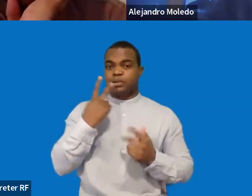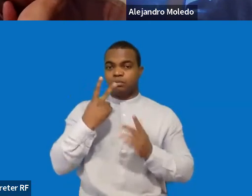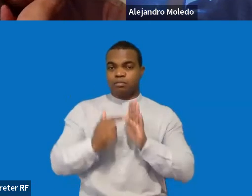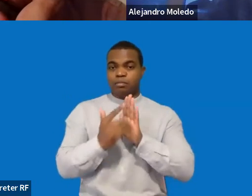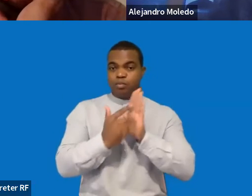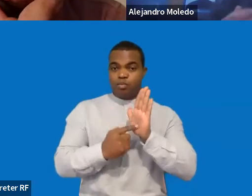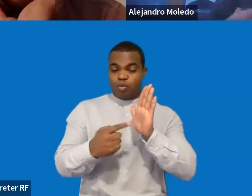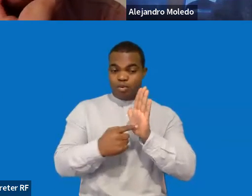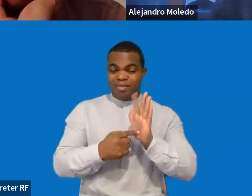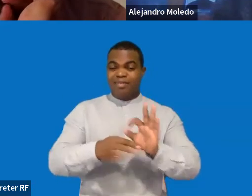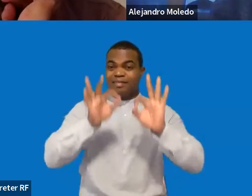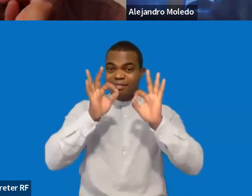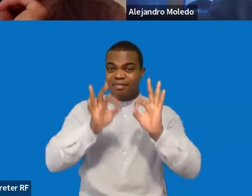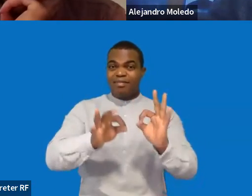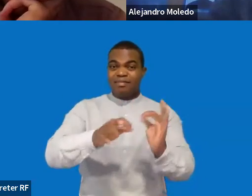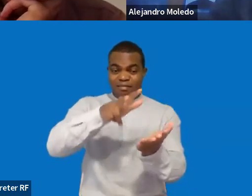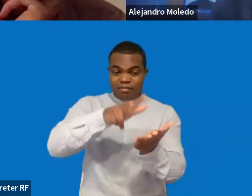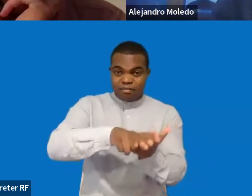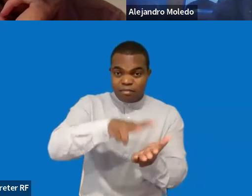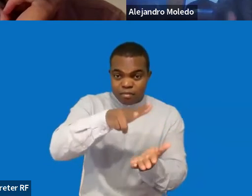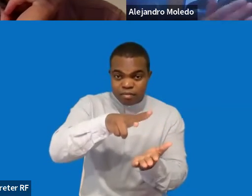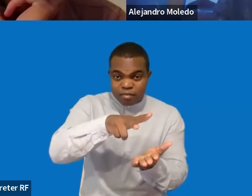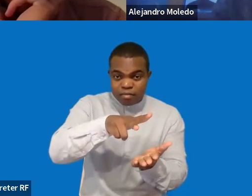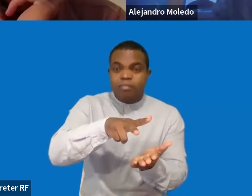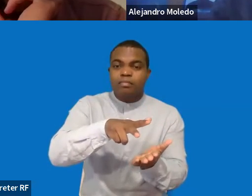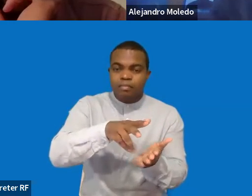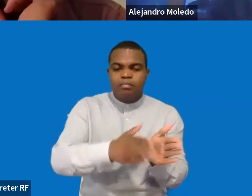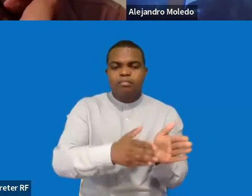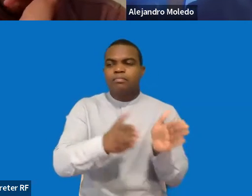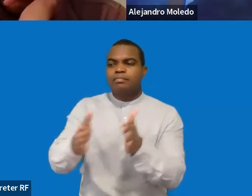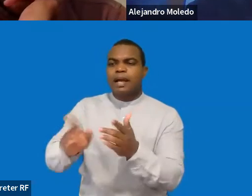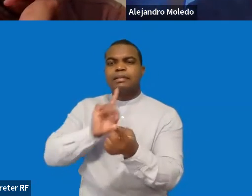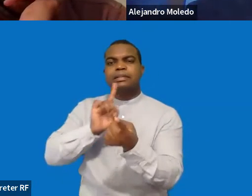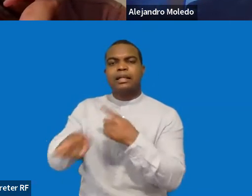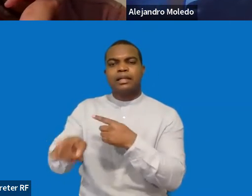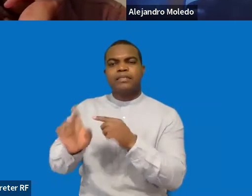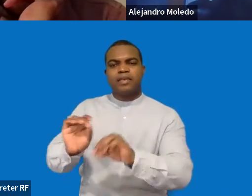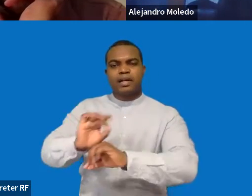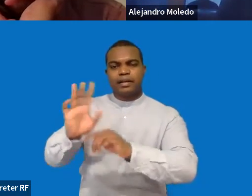member states to go for one way or the other. It just allows the possibility of having both